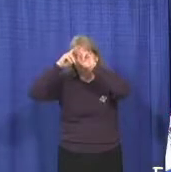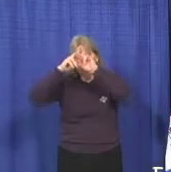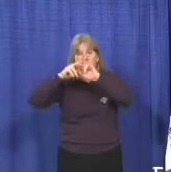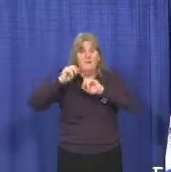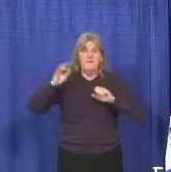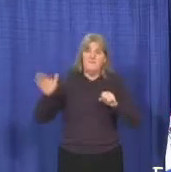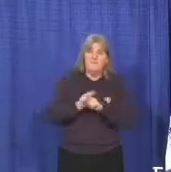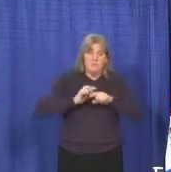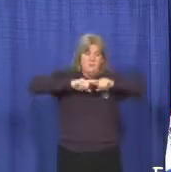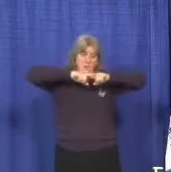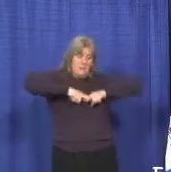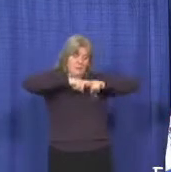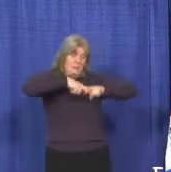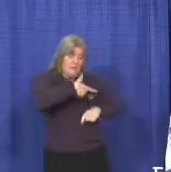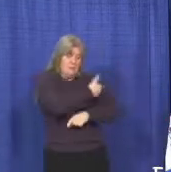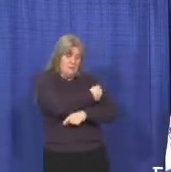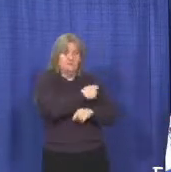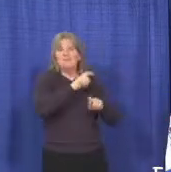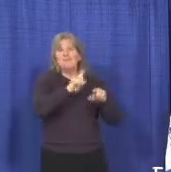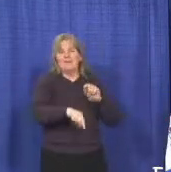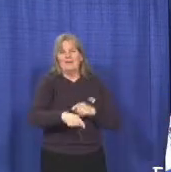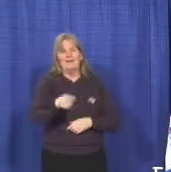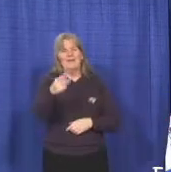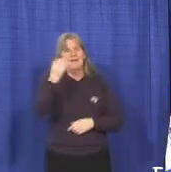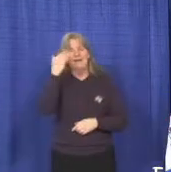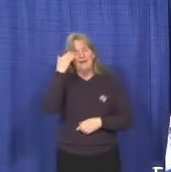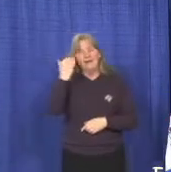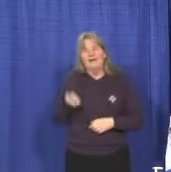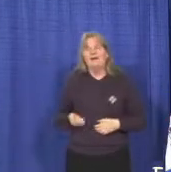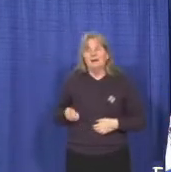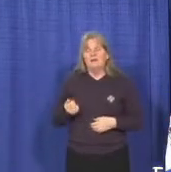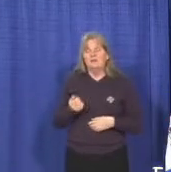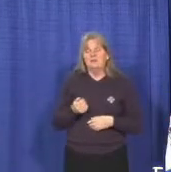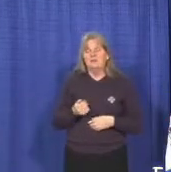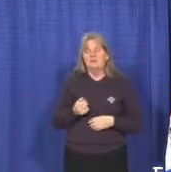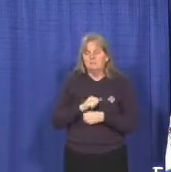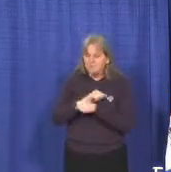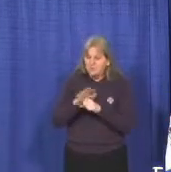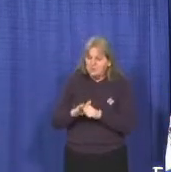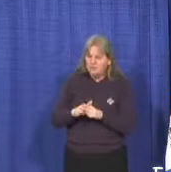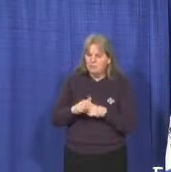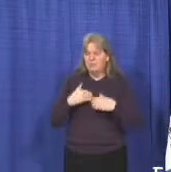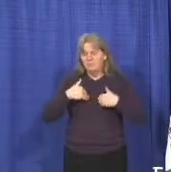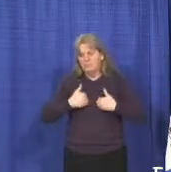vaccination.